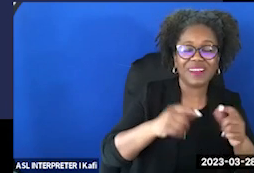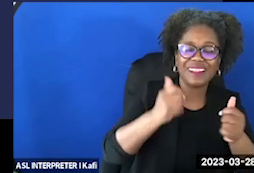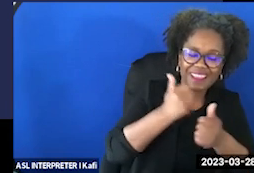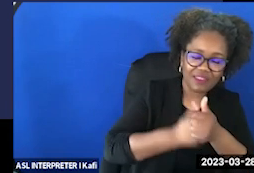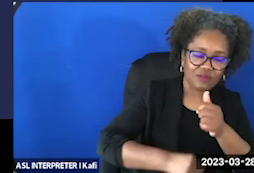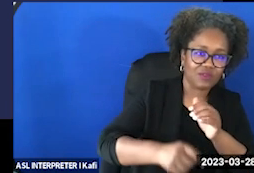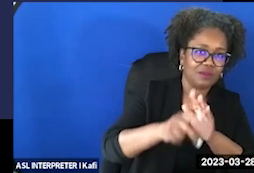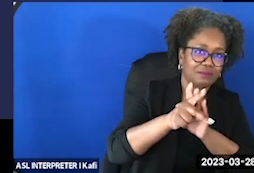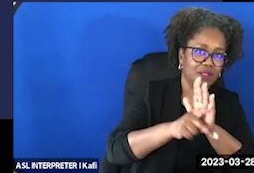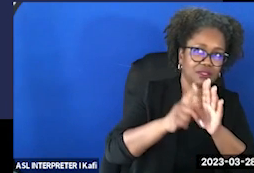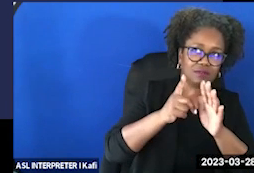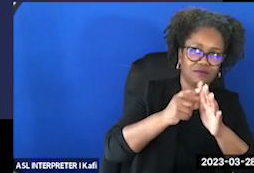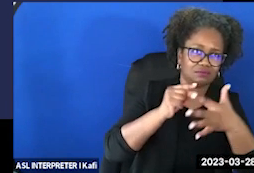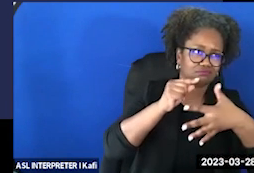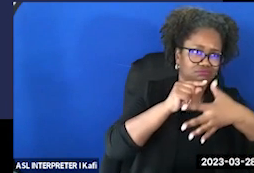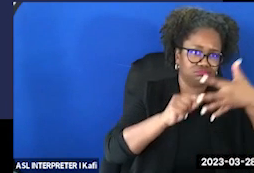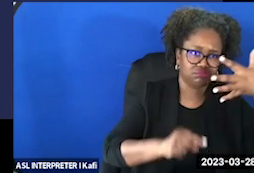Debbie Stine, Science & Technology Policy Academy: you know, really makes a difference.